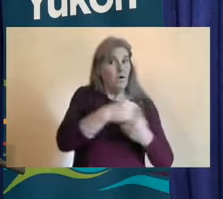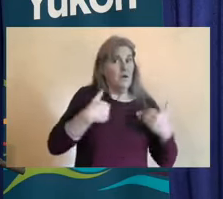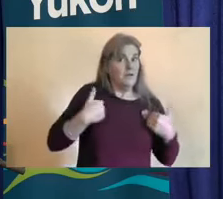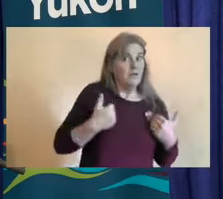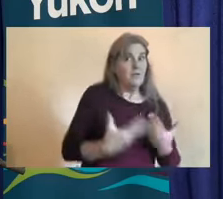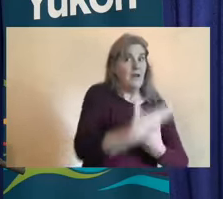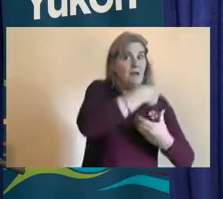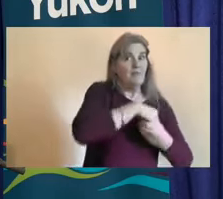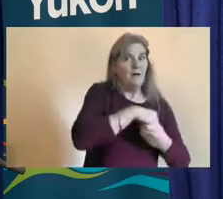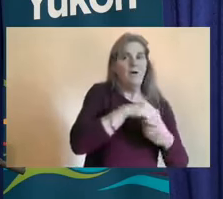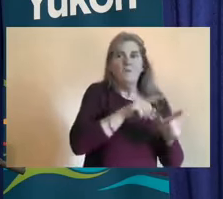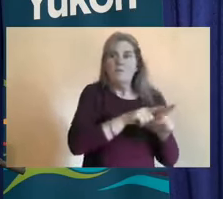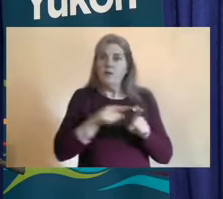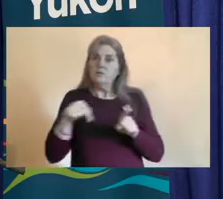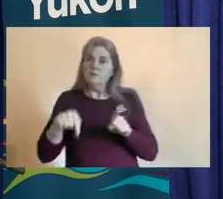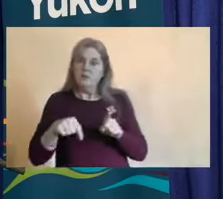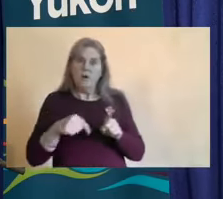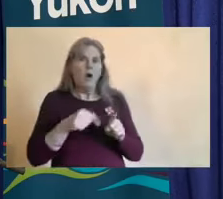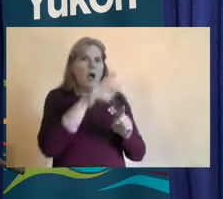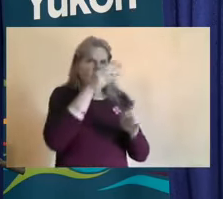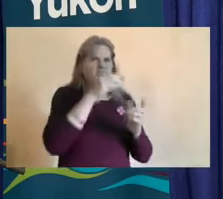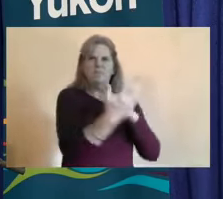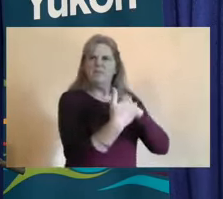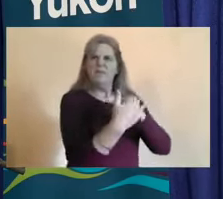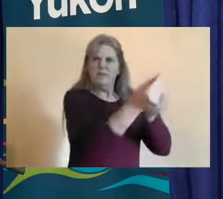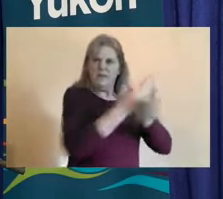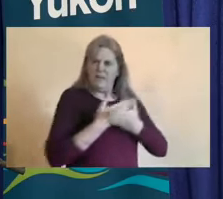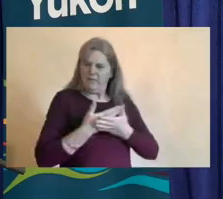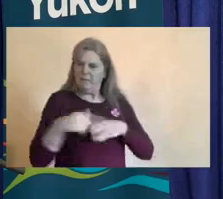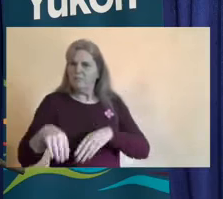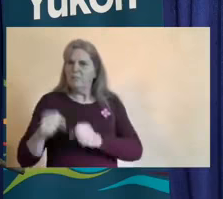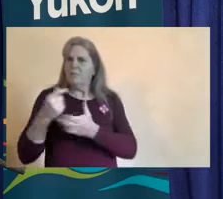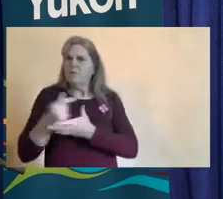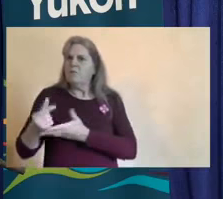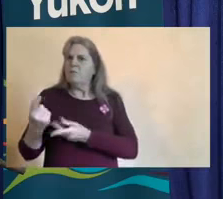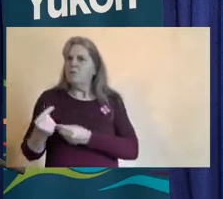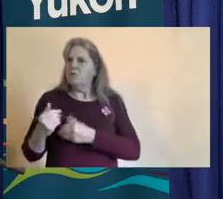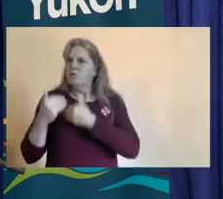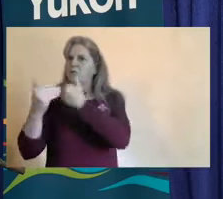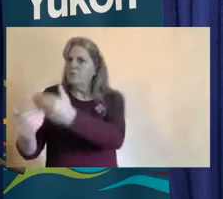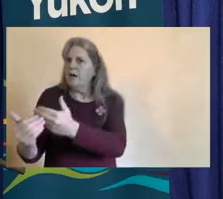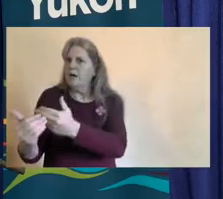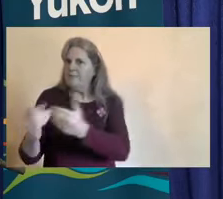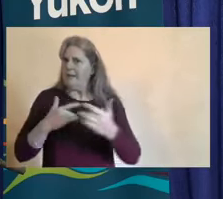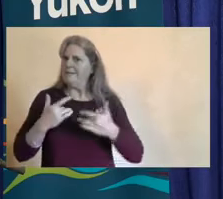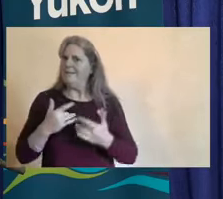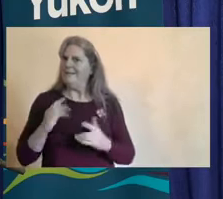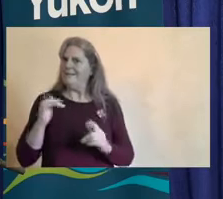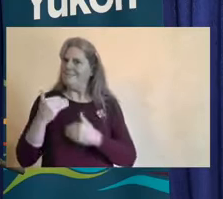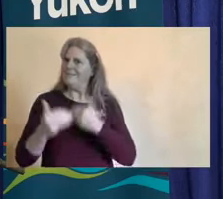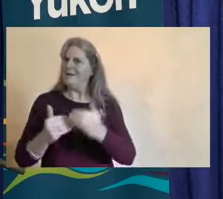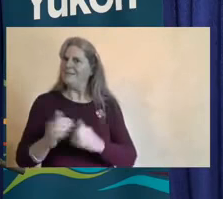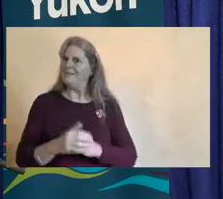what we do with these recommendations. Do you have a follow-up?